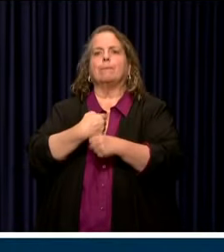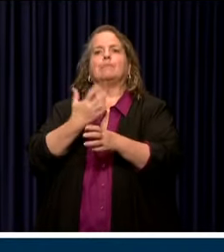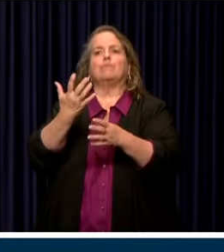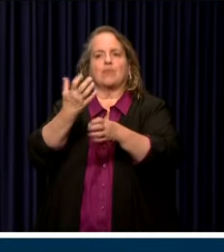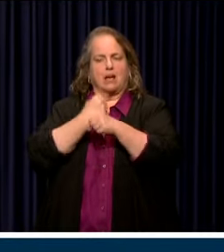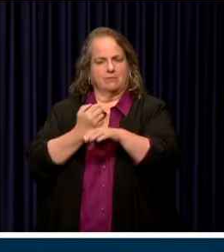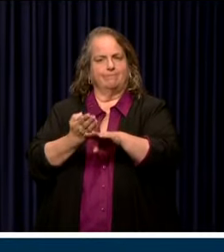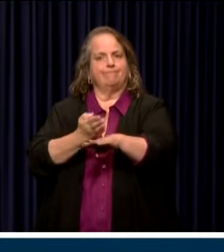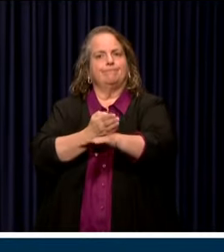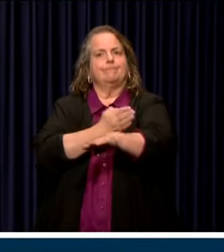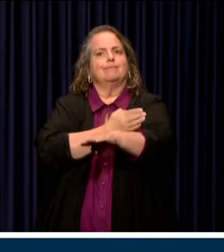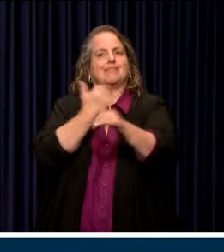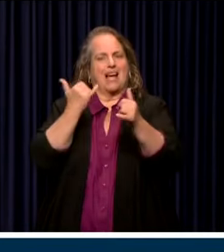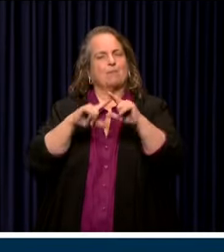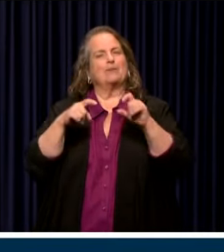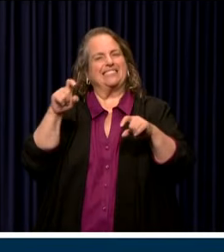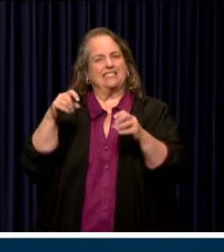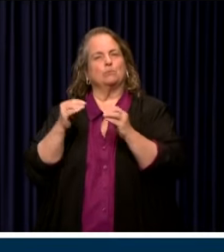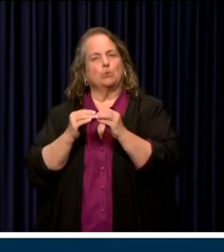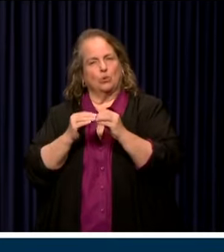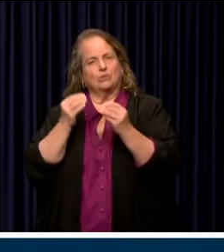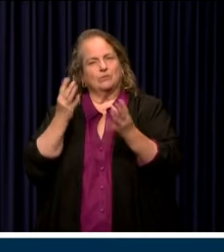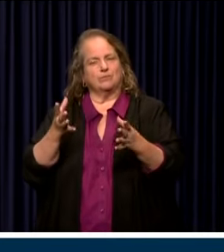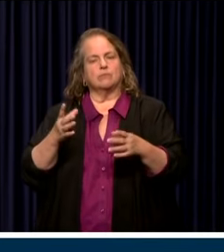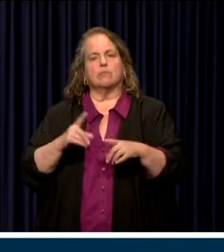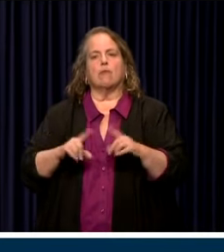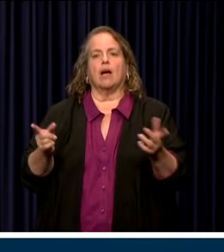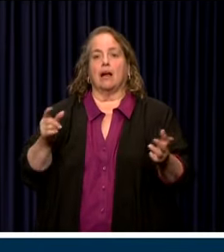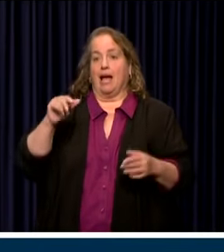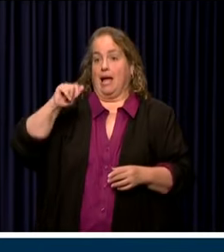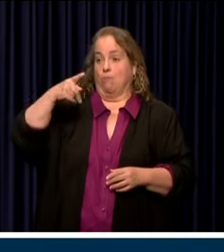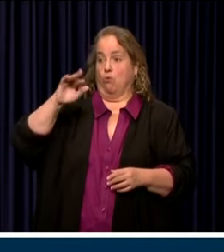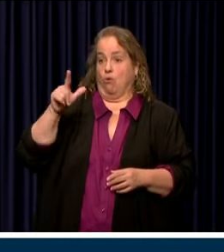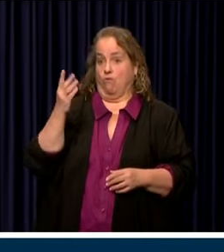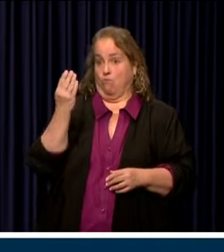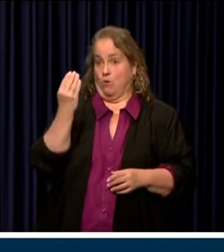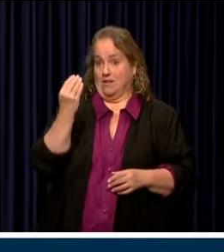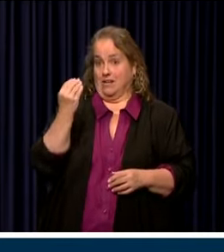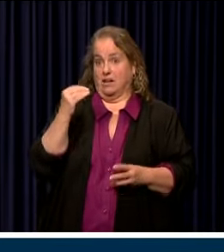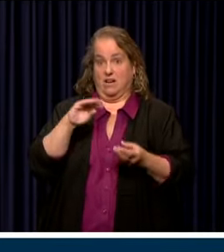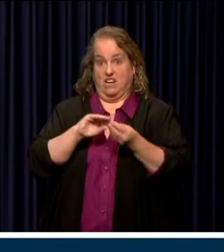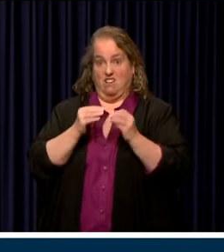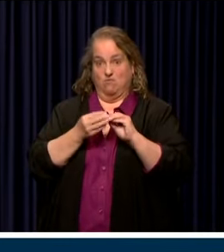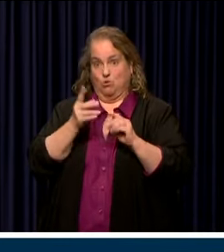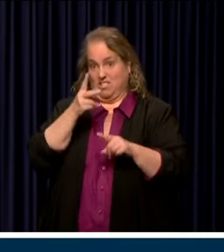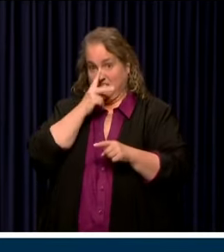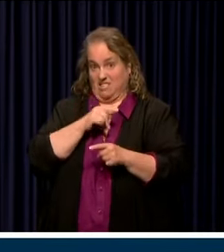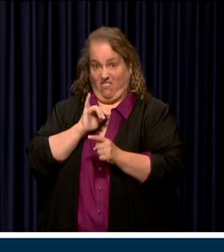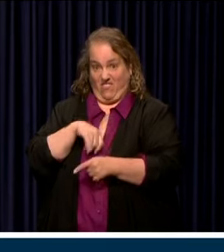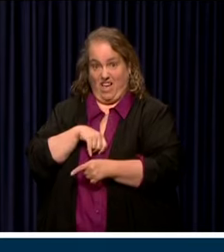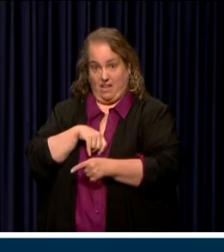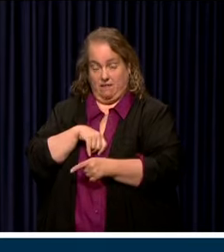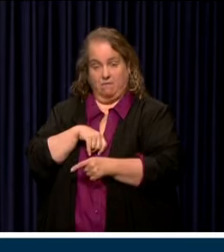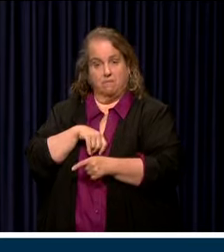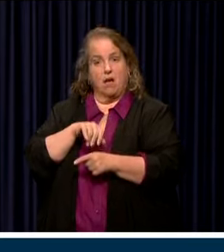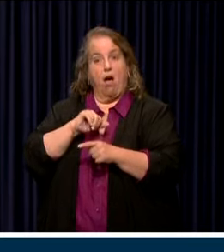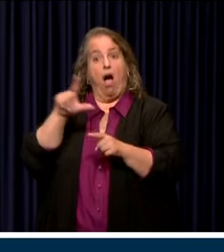CARE FACILITIES. GOWNS ARE TOUGH, 37,000 TO THIS IS ONE OF THE NEWEST MOST